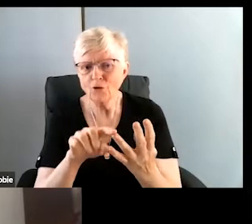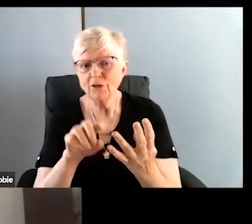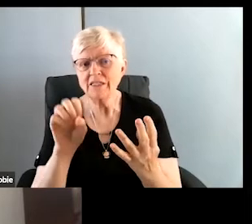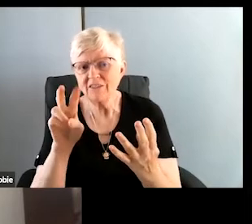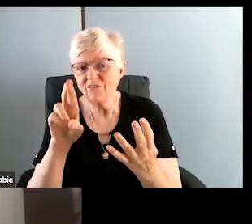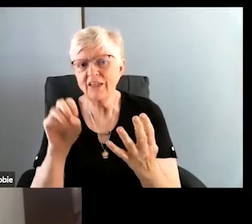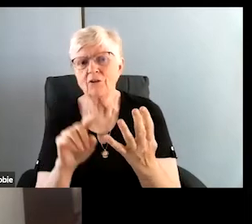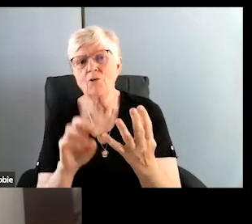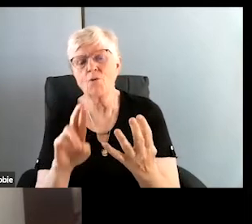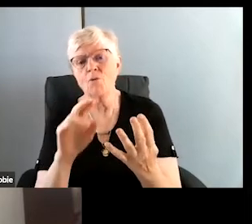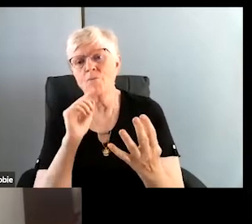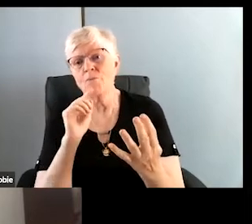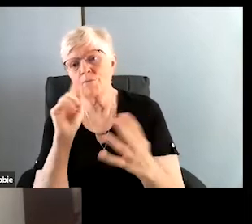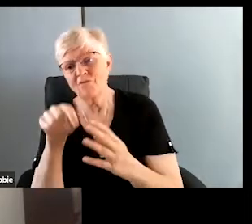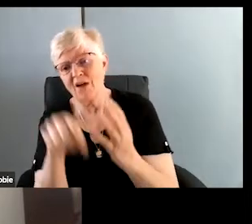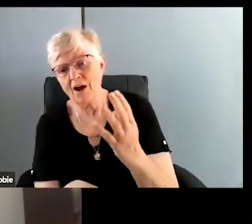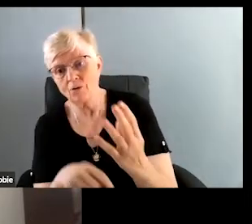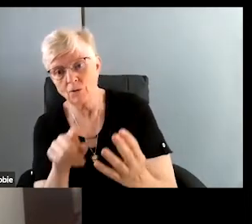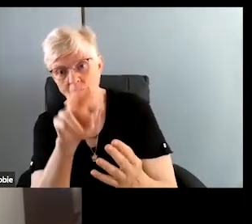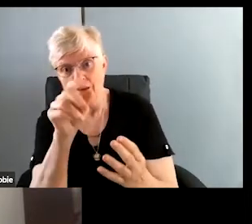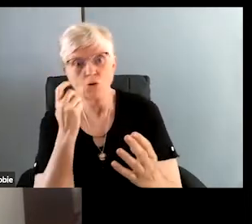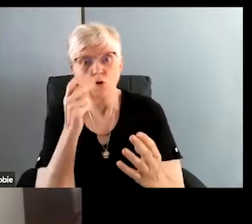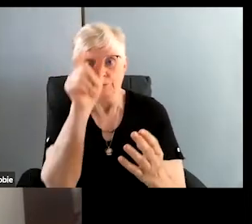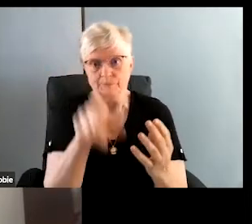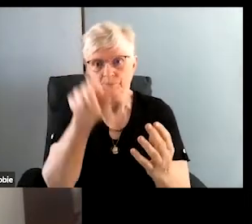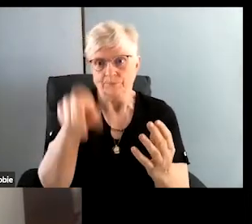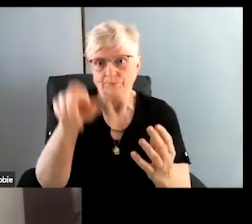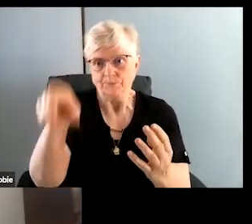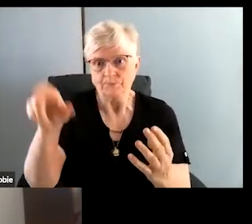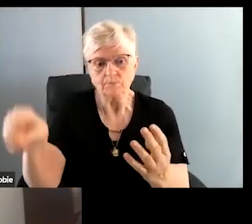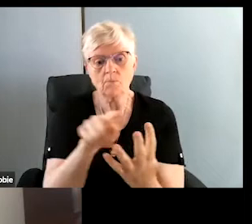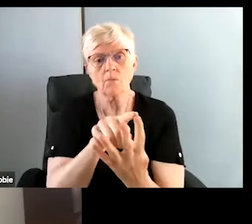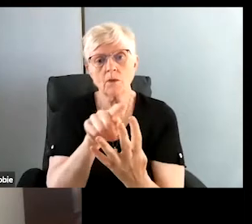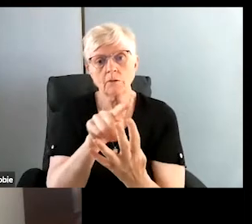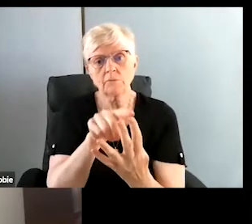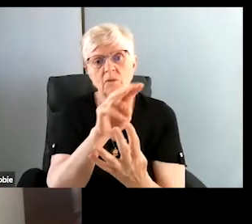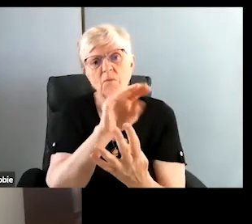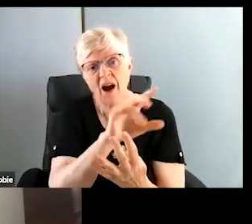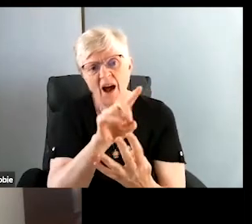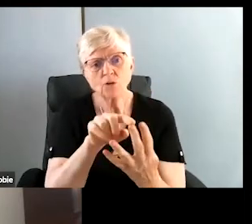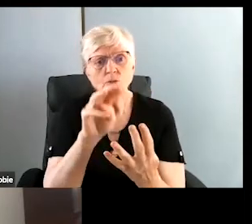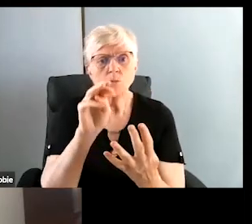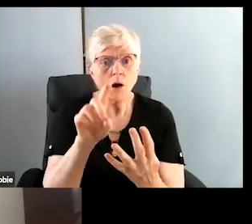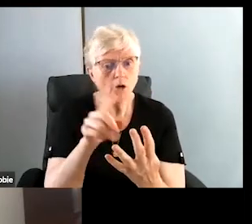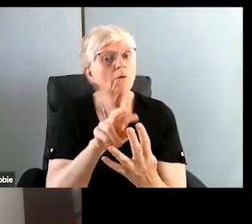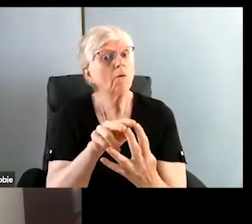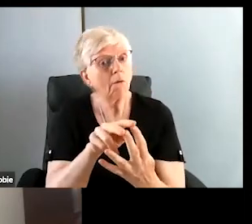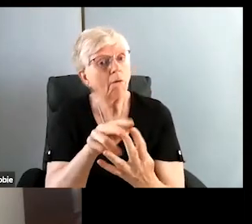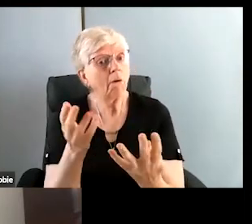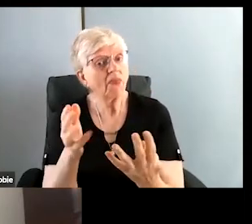YOU CAN SEE THAT FOR THOSE IN THE MILD TO MODERATE SEE THAT FOR THOSE IN THE MILD TO MODERATE CATEGORIES OF CATEGORIES OF HEARING LOSS, HEARING LOSS, IT IS EASIER IN TERMS OF ACCESSING MEDICAL